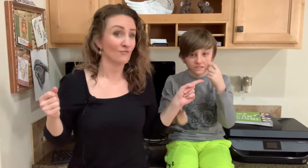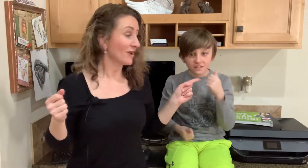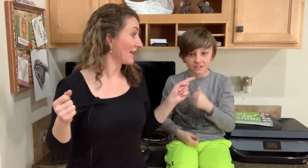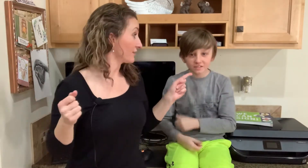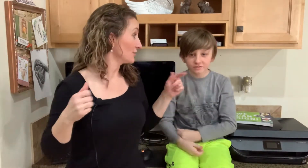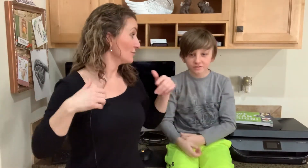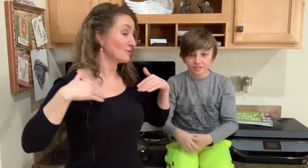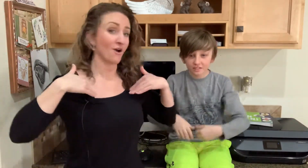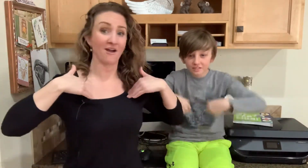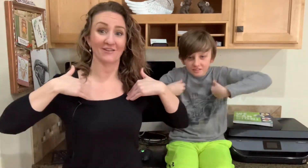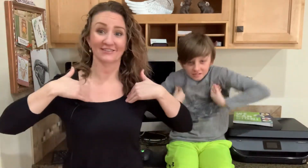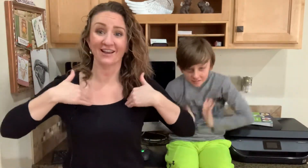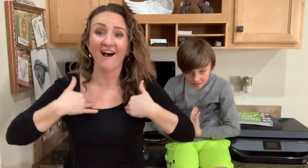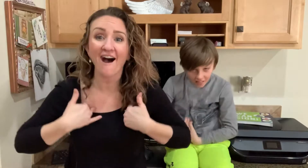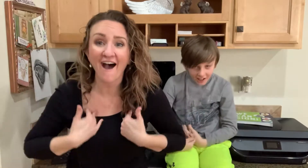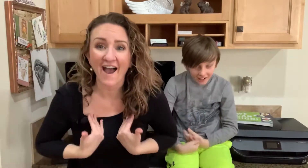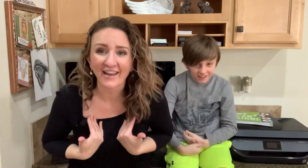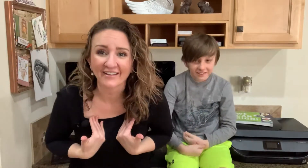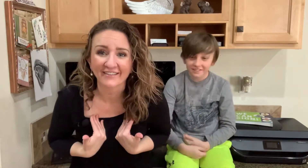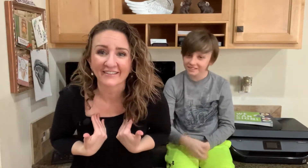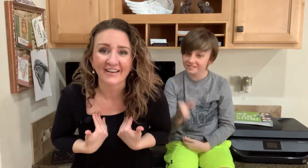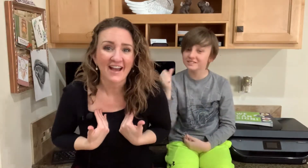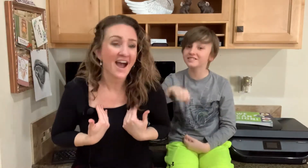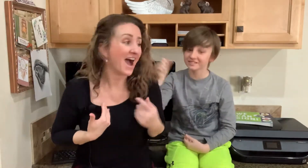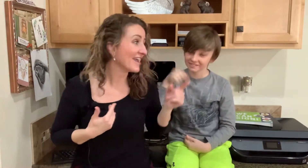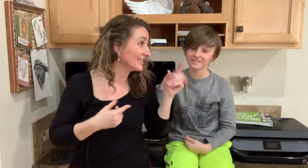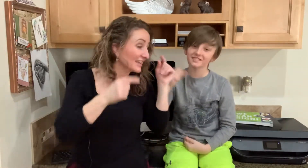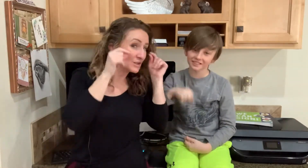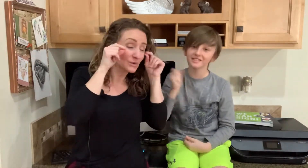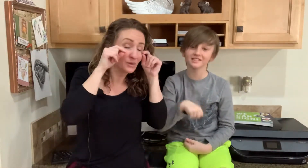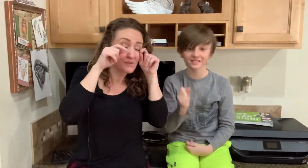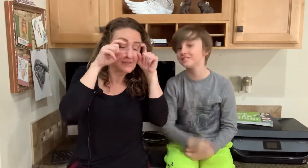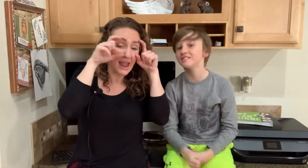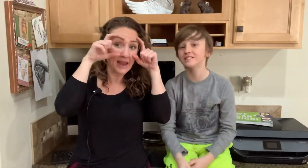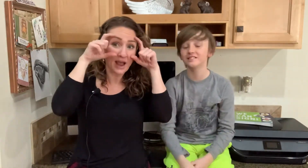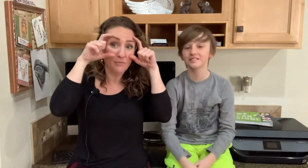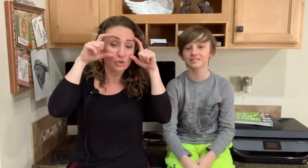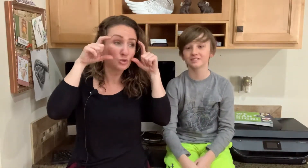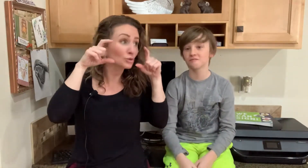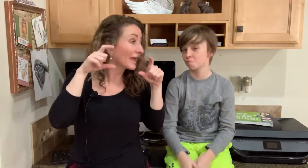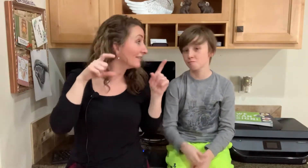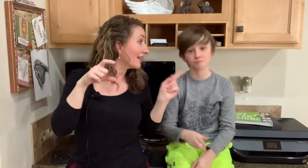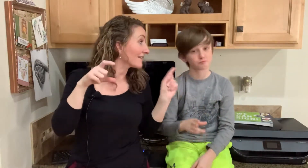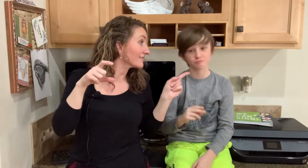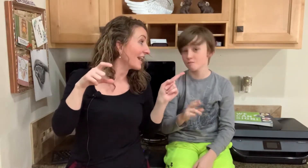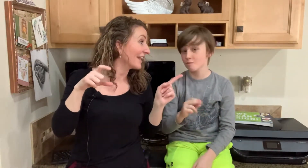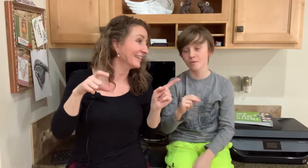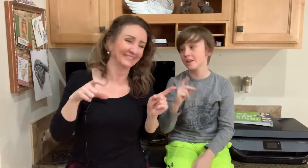Rex, you are tired. I think you stayed up too late last night.